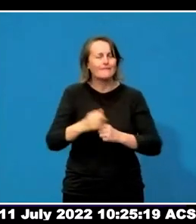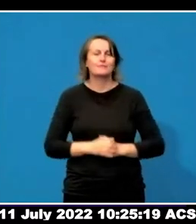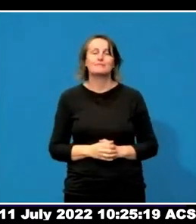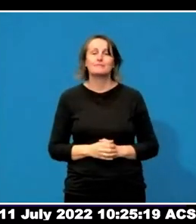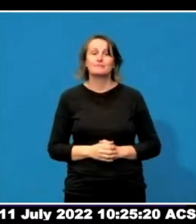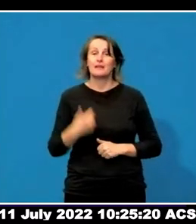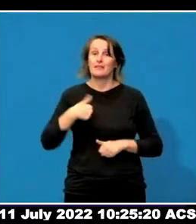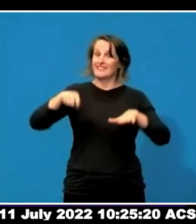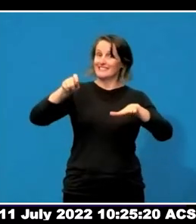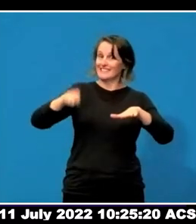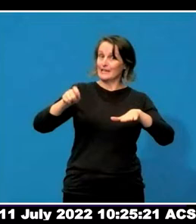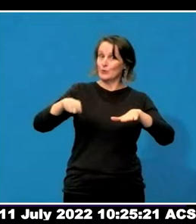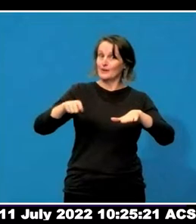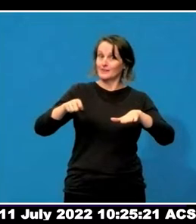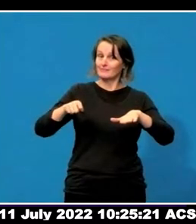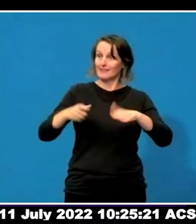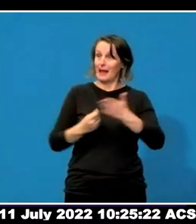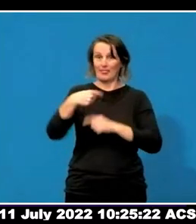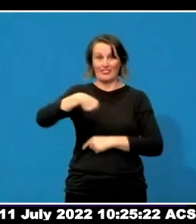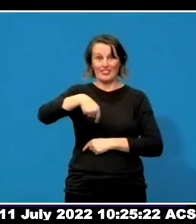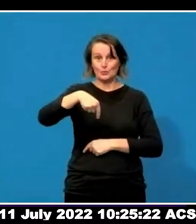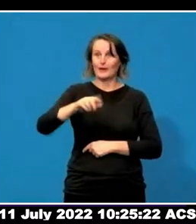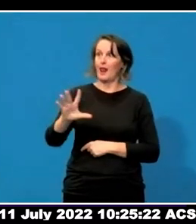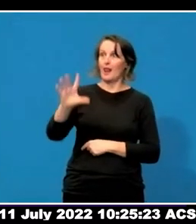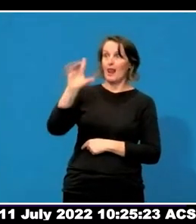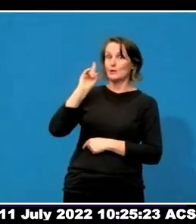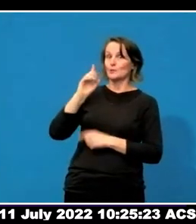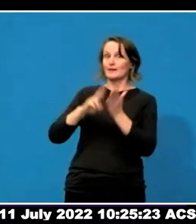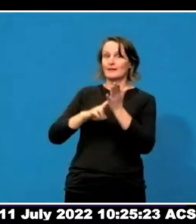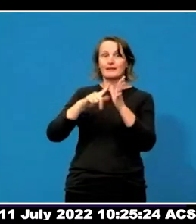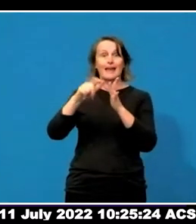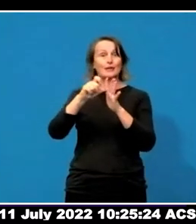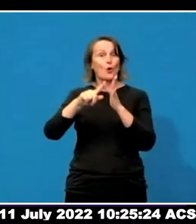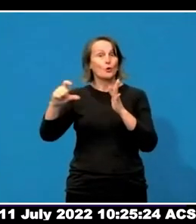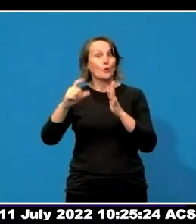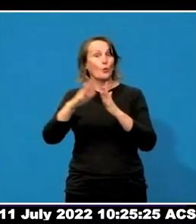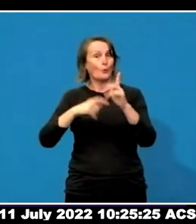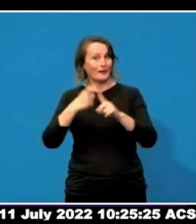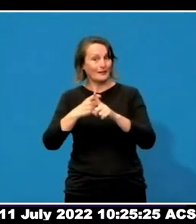week following NAIDOC week, the theme of which year was "Get Up, Stand Up, Show Up".